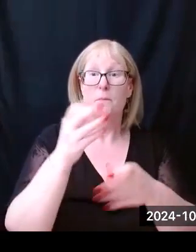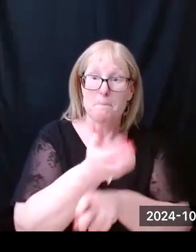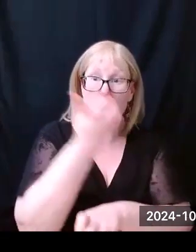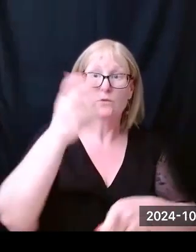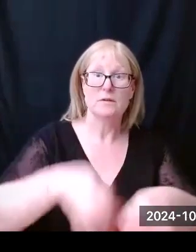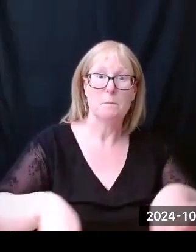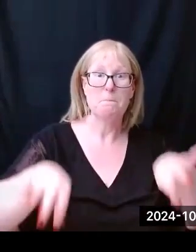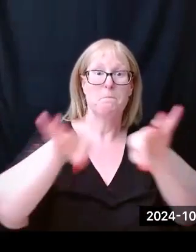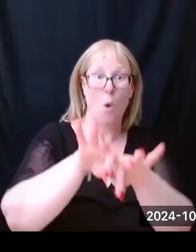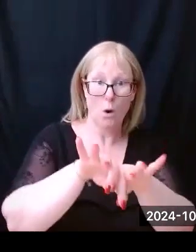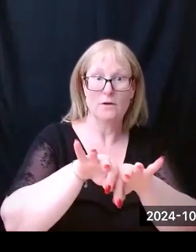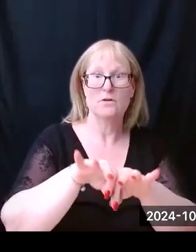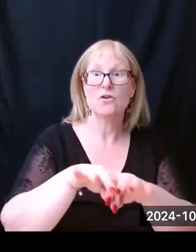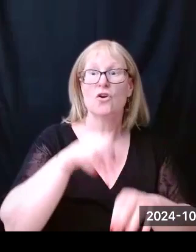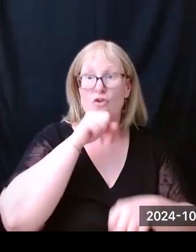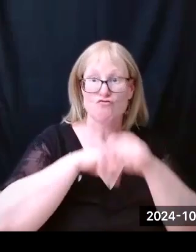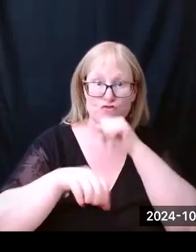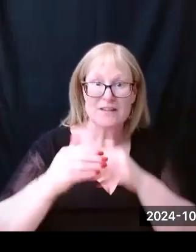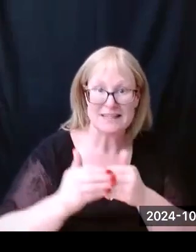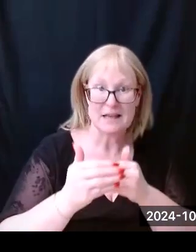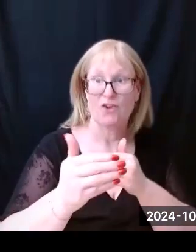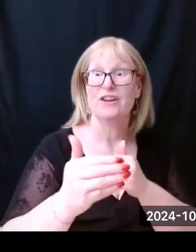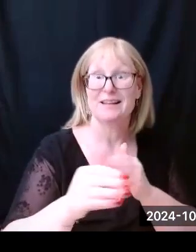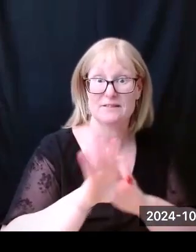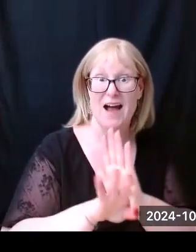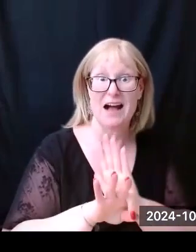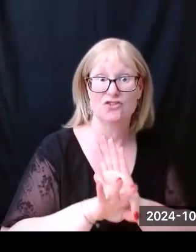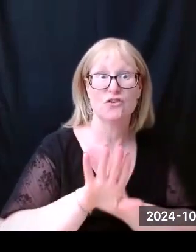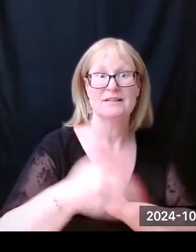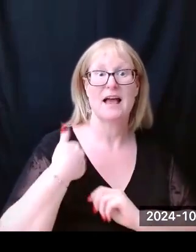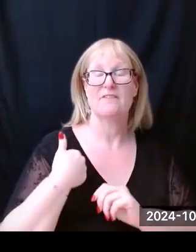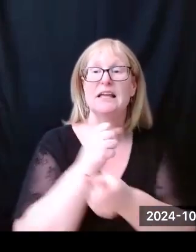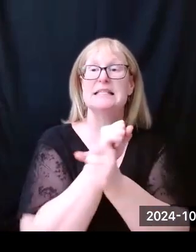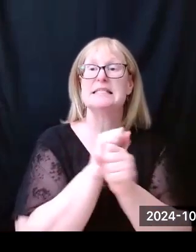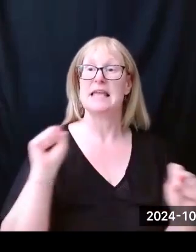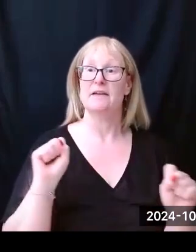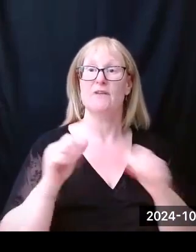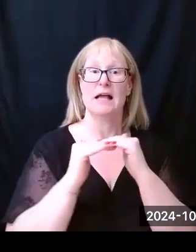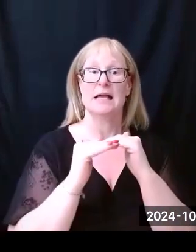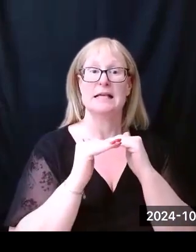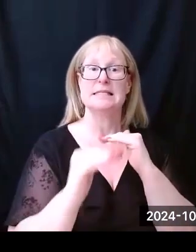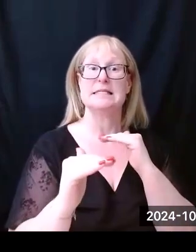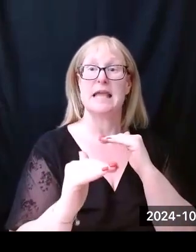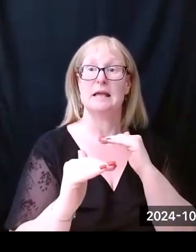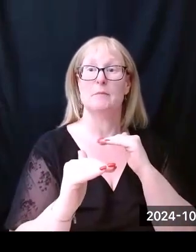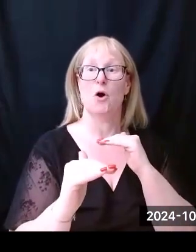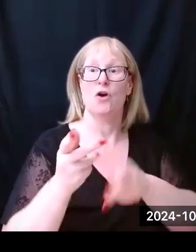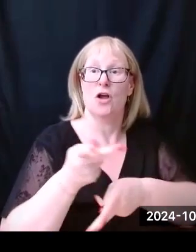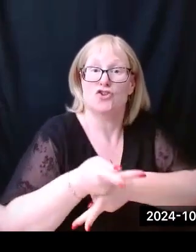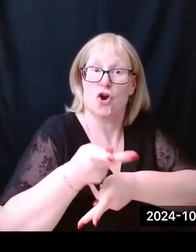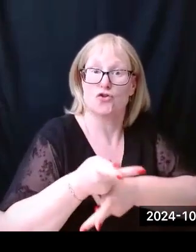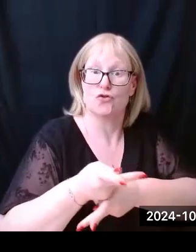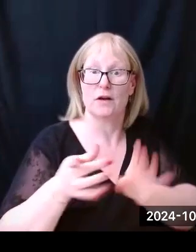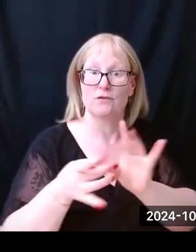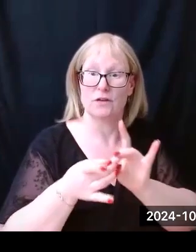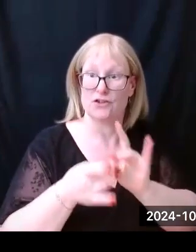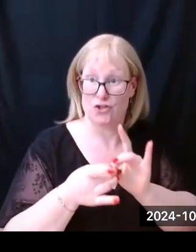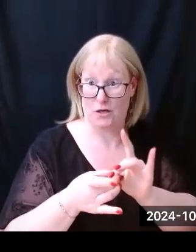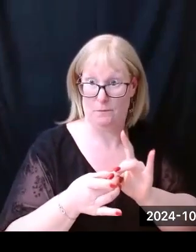And this is what we get from time and time again looking at research from seeing children across various studies of psychology